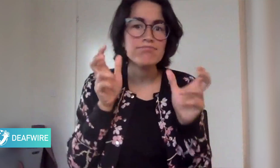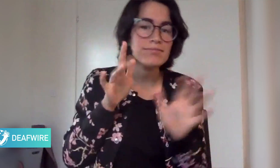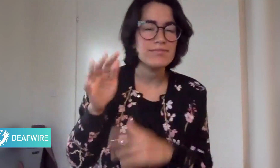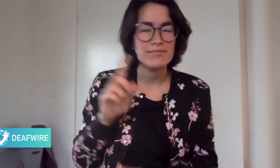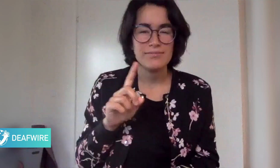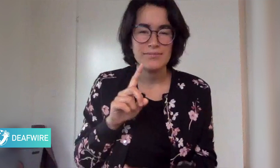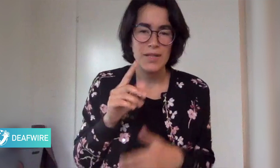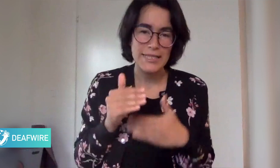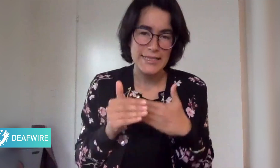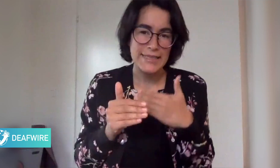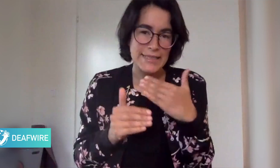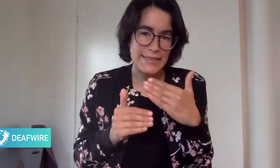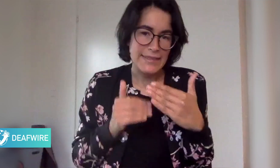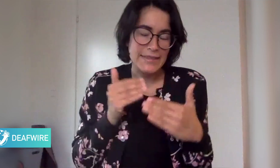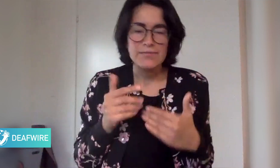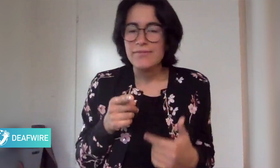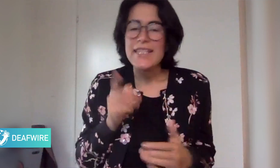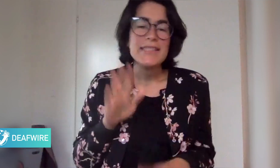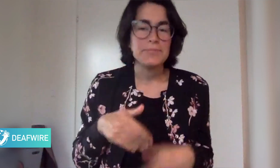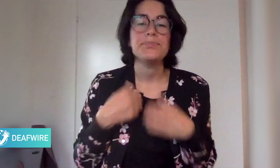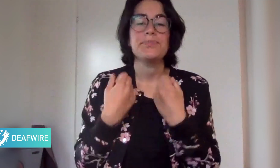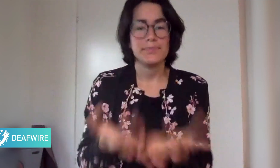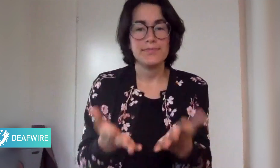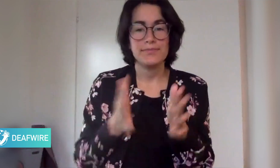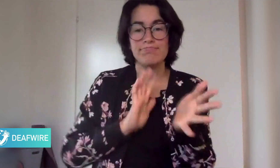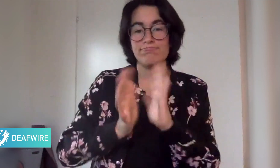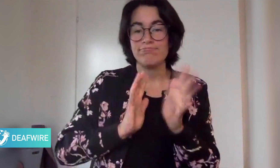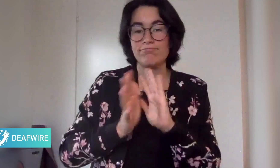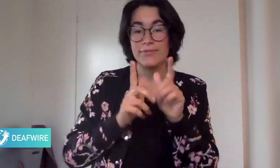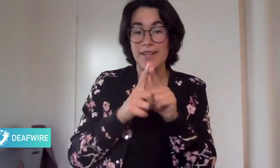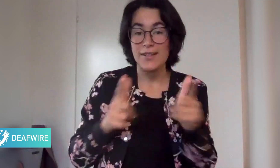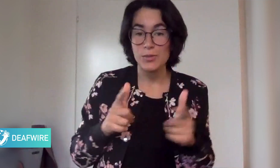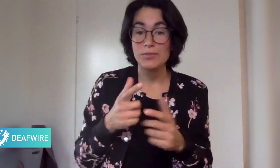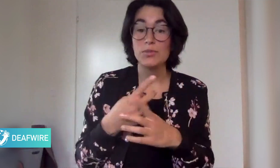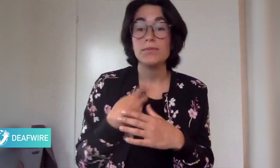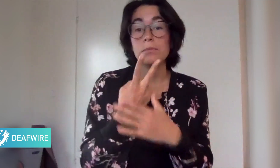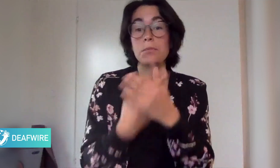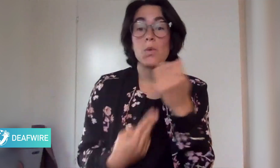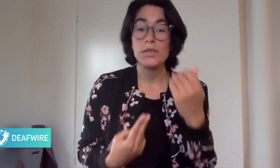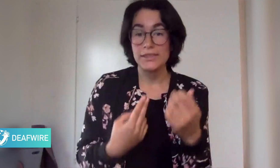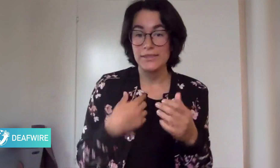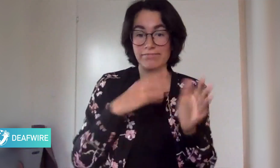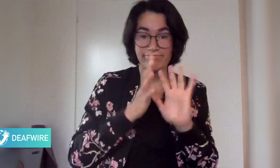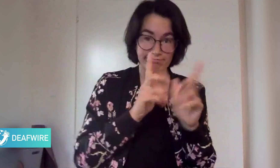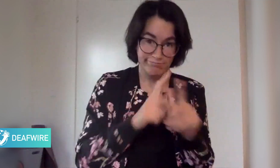My parents noticed that I struggled to learn how to speak and hear.